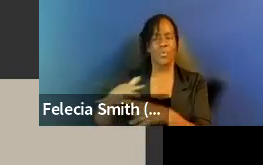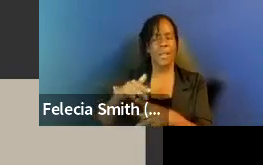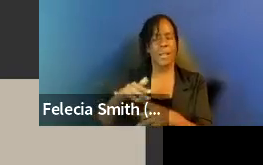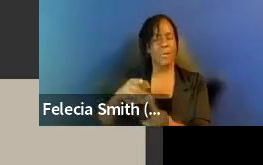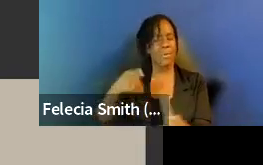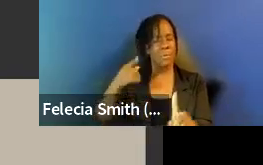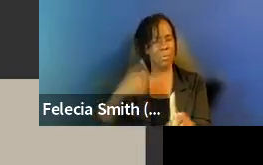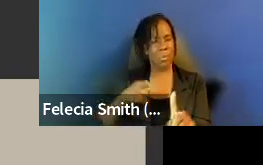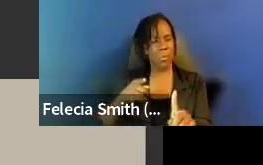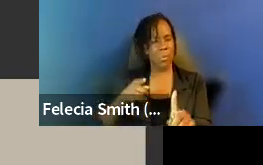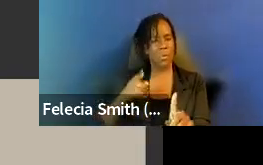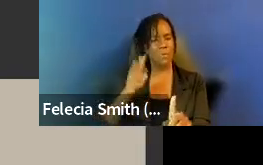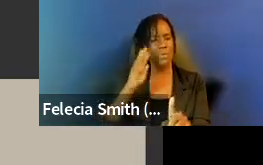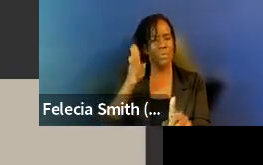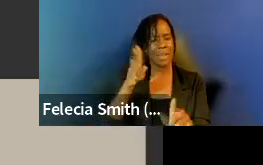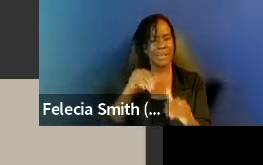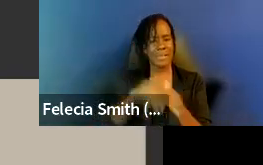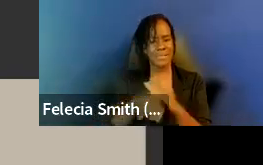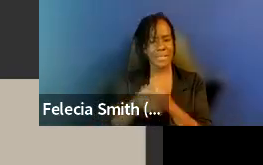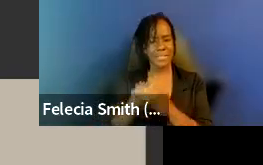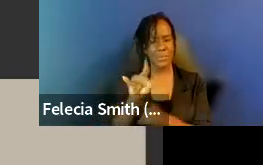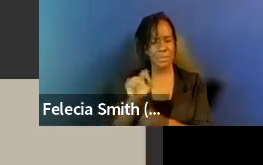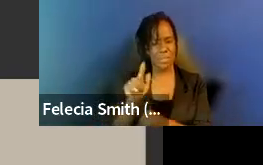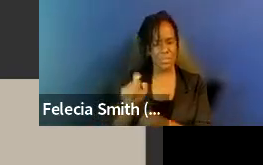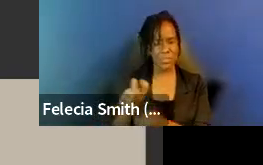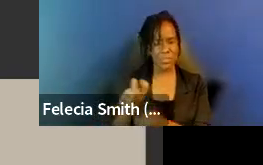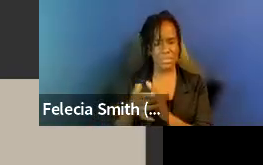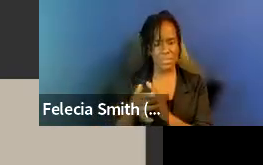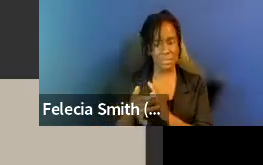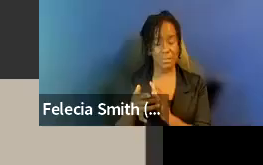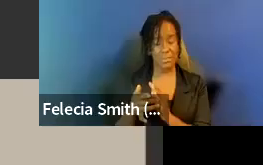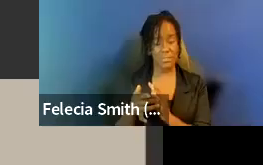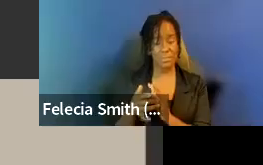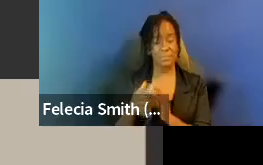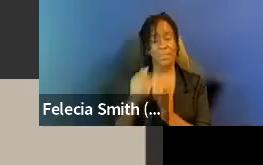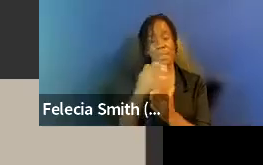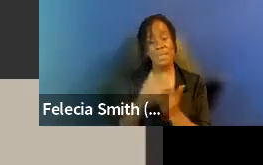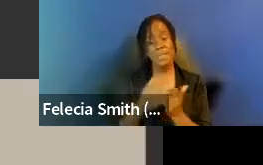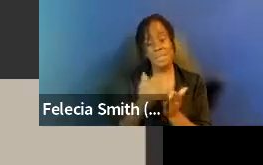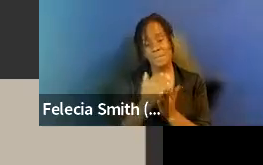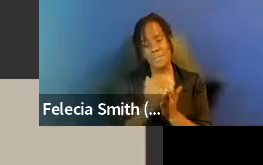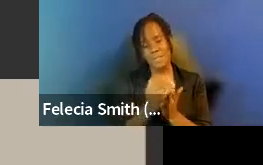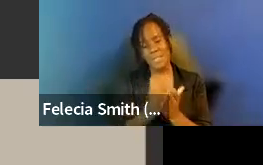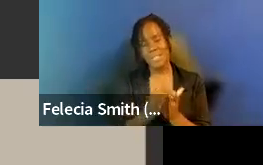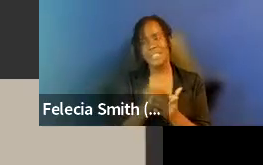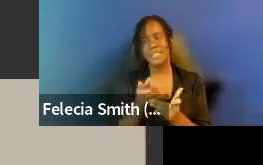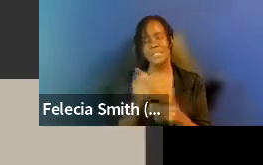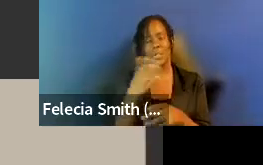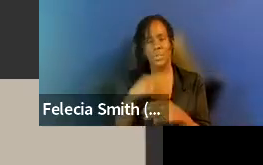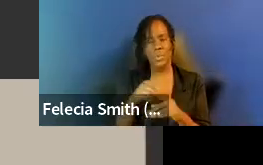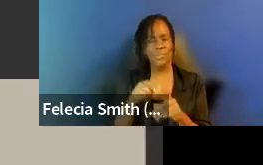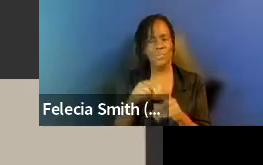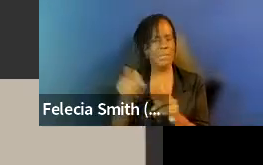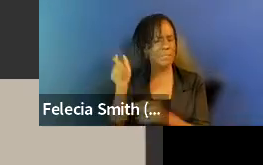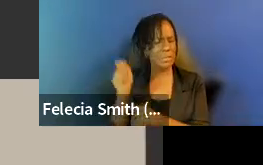But what I wanted to conclude with is a framework that I developed with several community